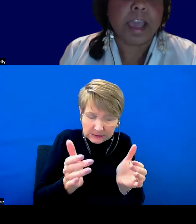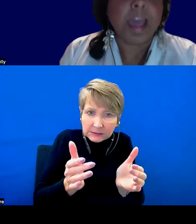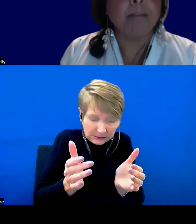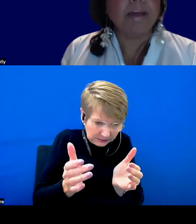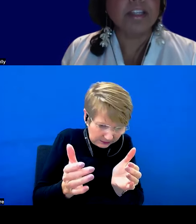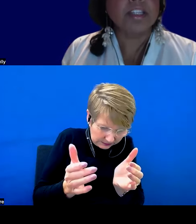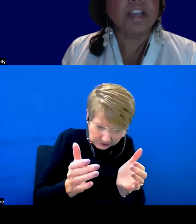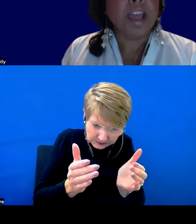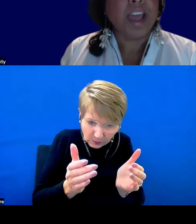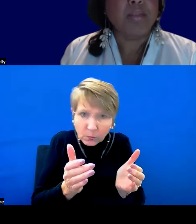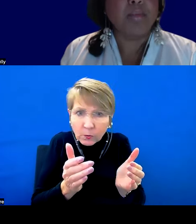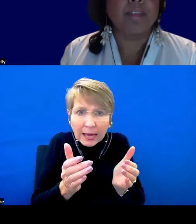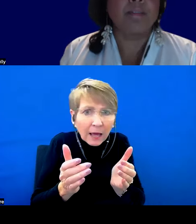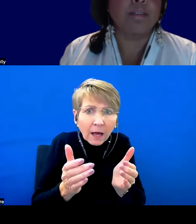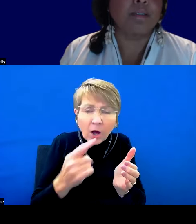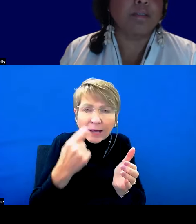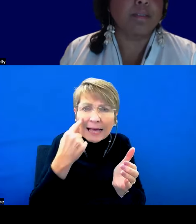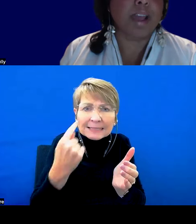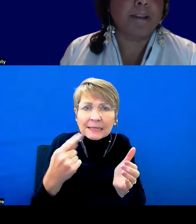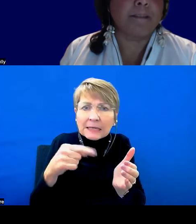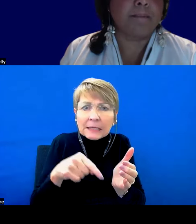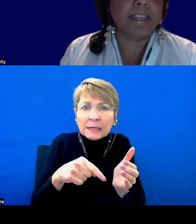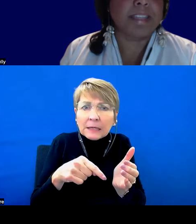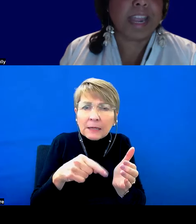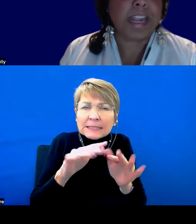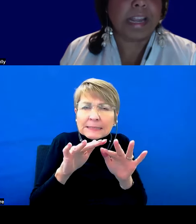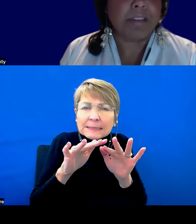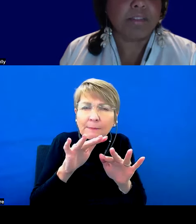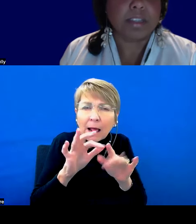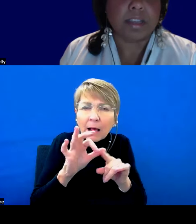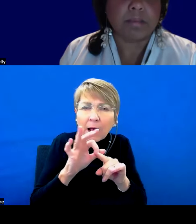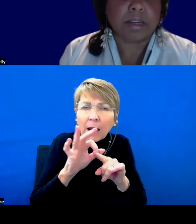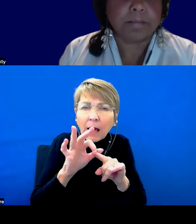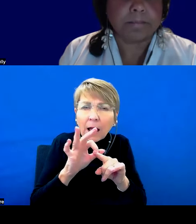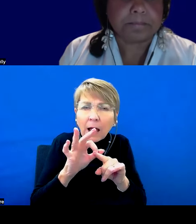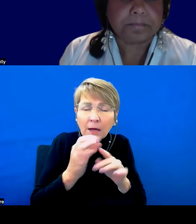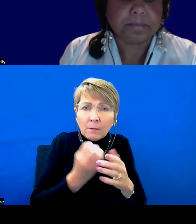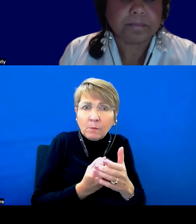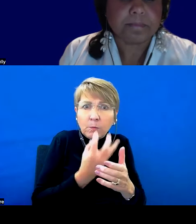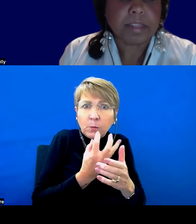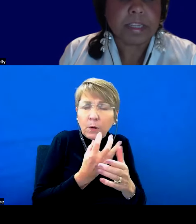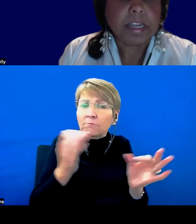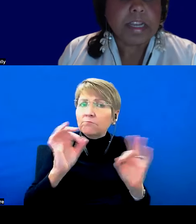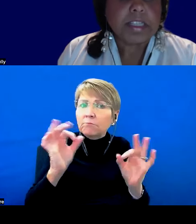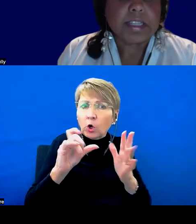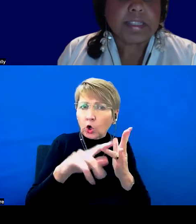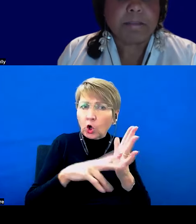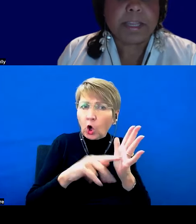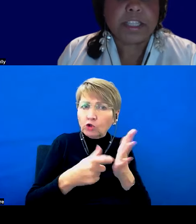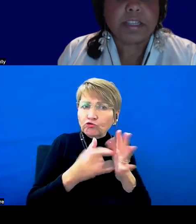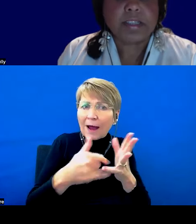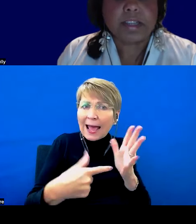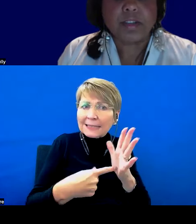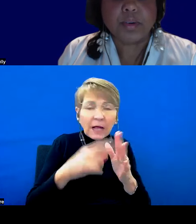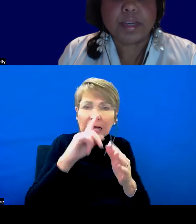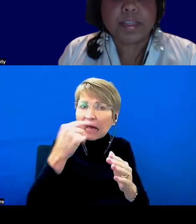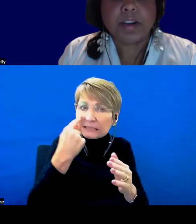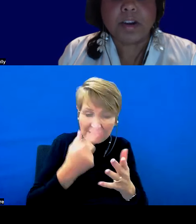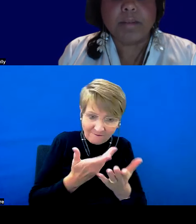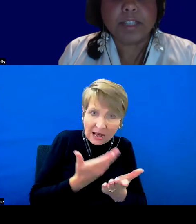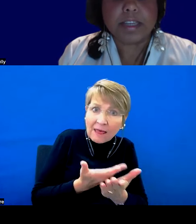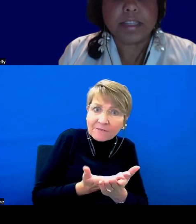how much and whether or not um there's any left as well. So seeing pictures and toys and objects